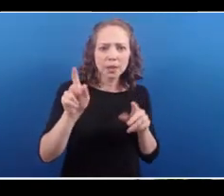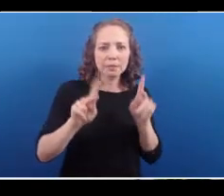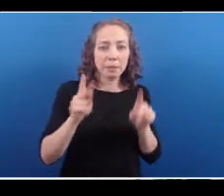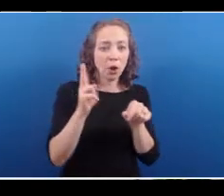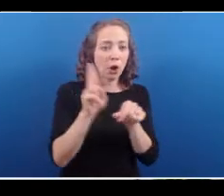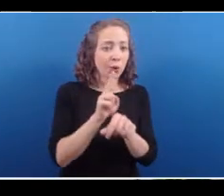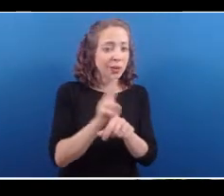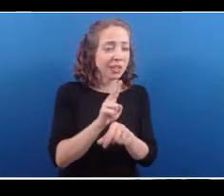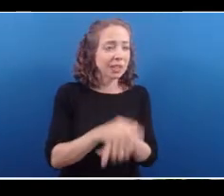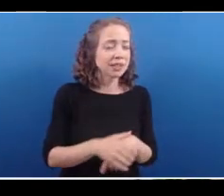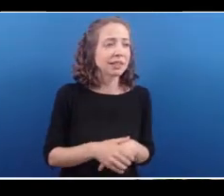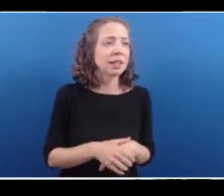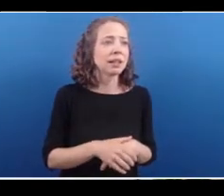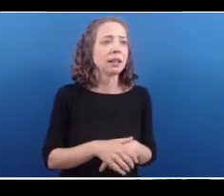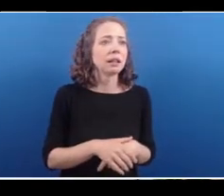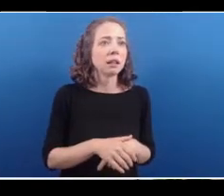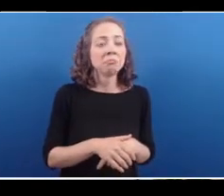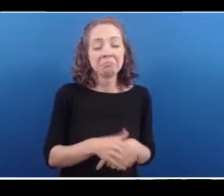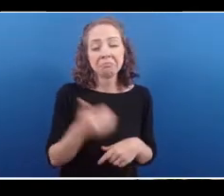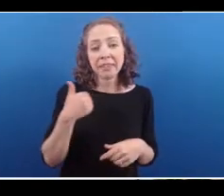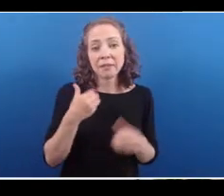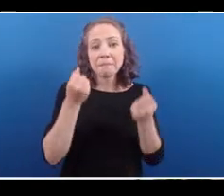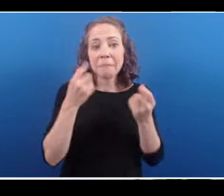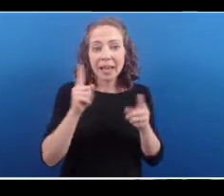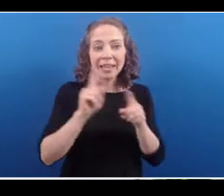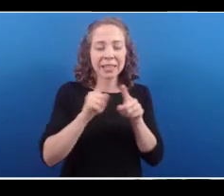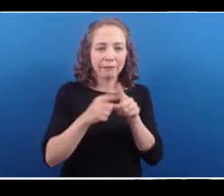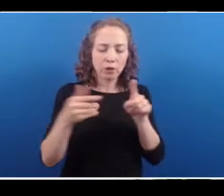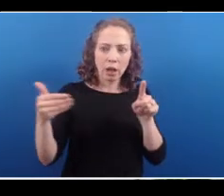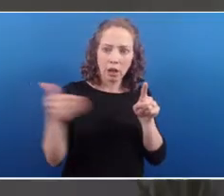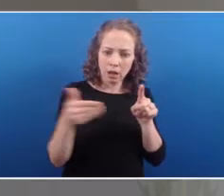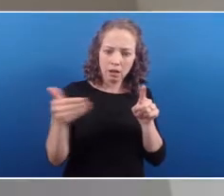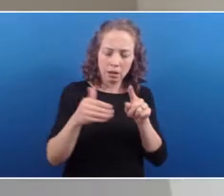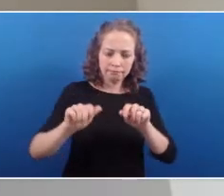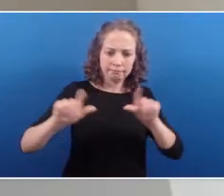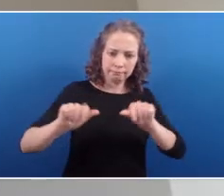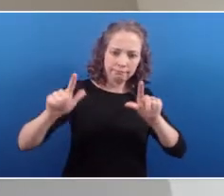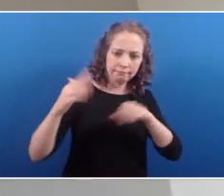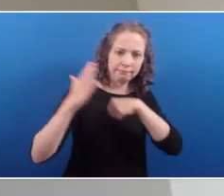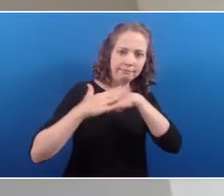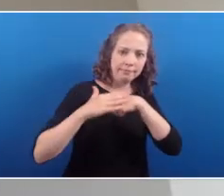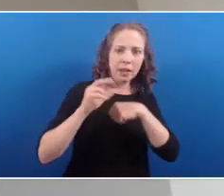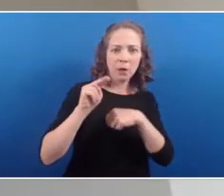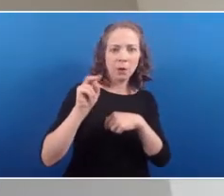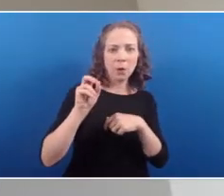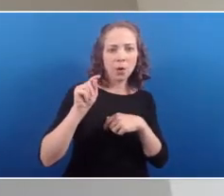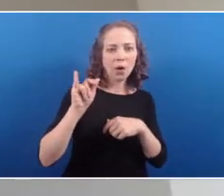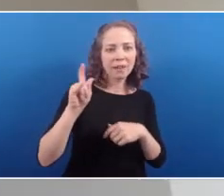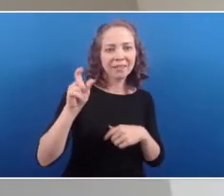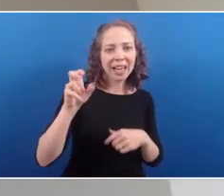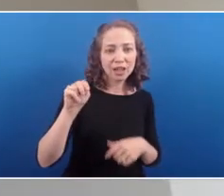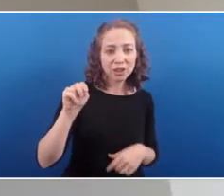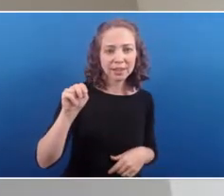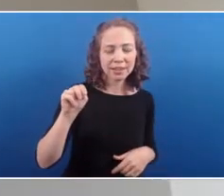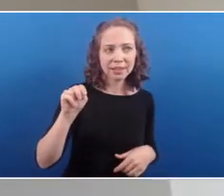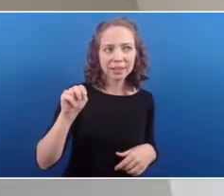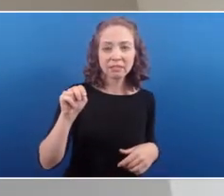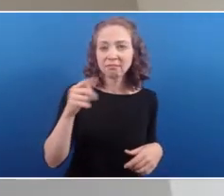are often lots of notifications and things that you might get from those applications. I would love it if you two could share any tips on how you manage that.